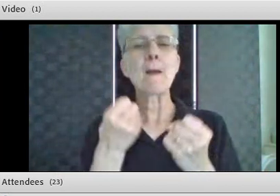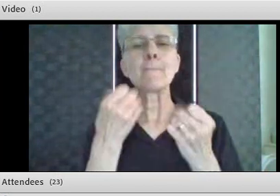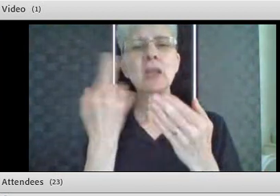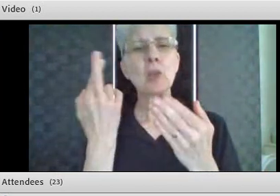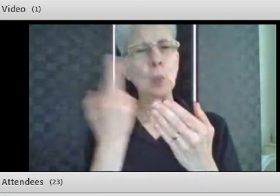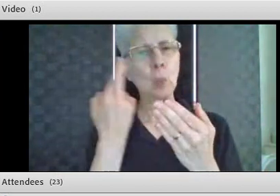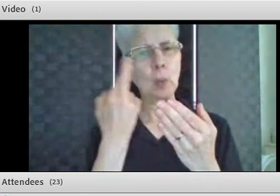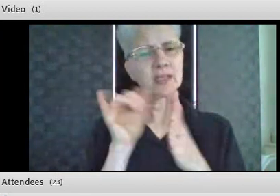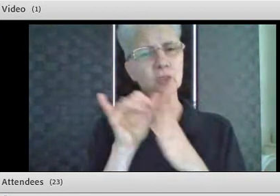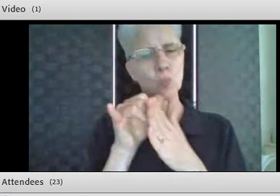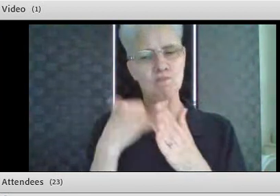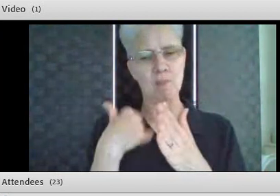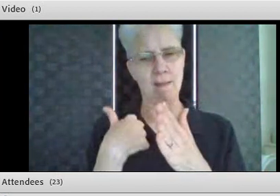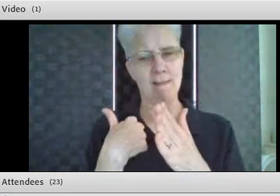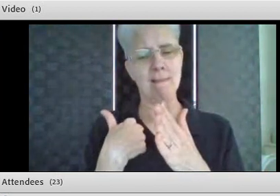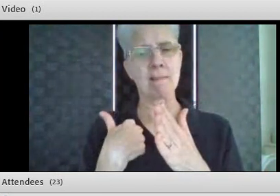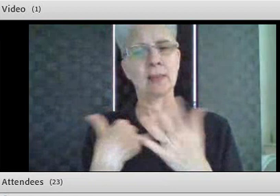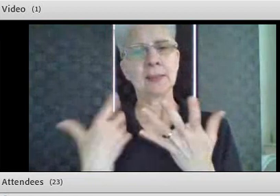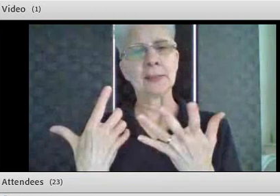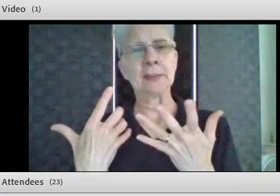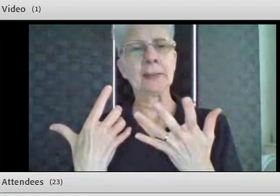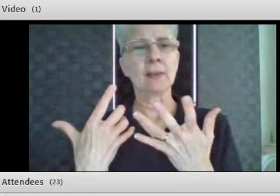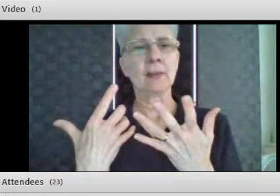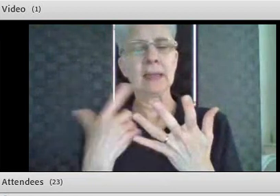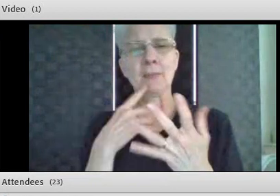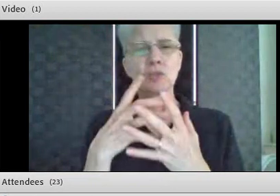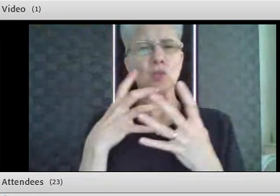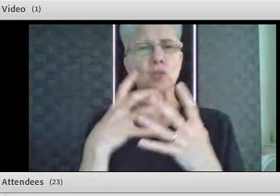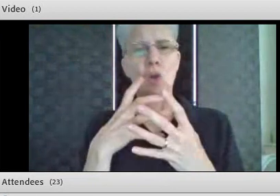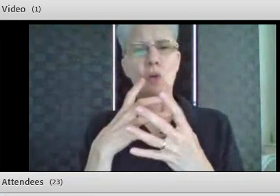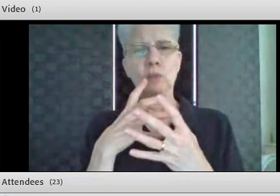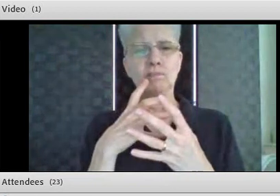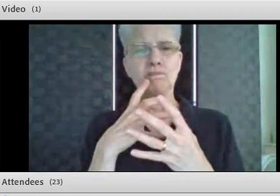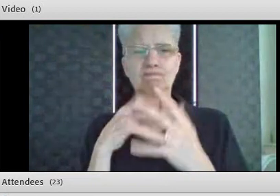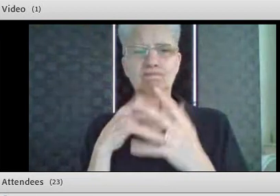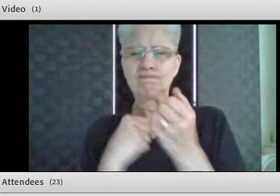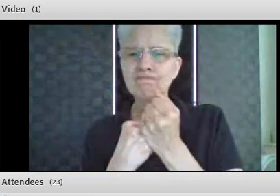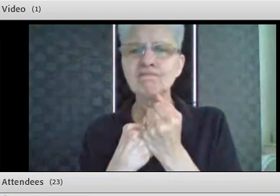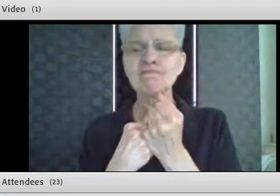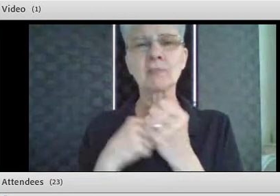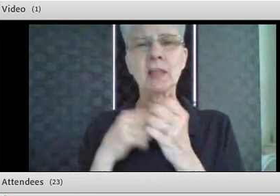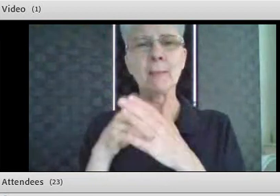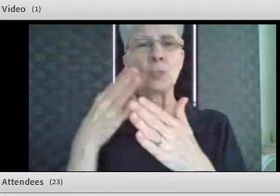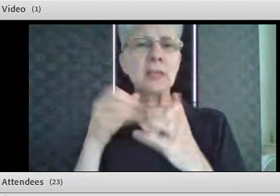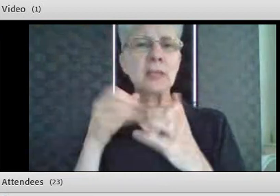why I am so invested in music education